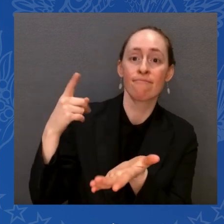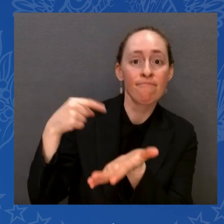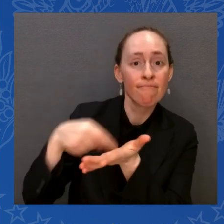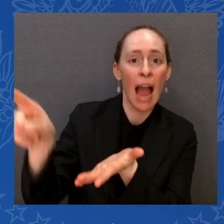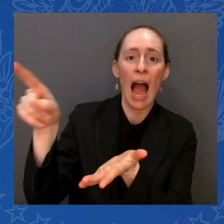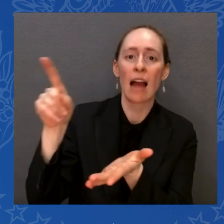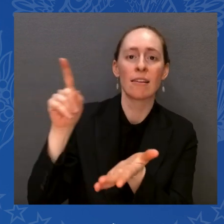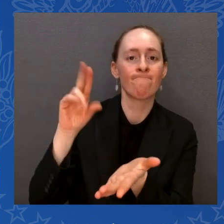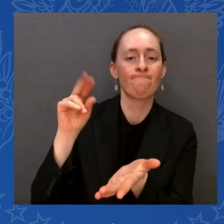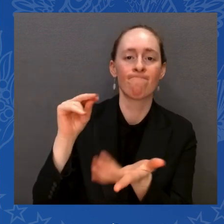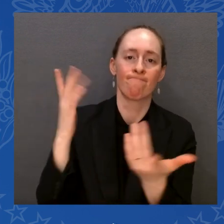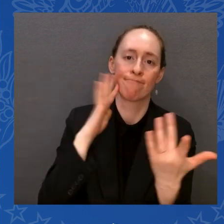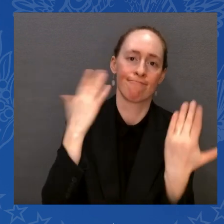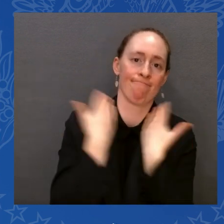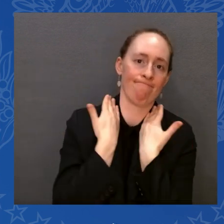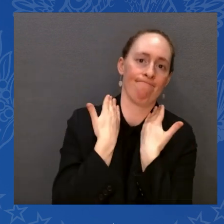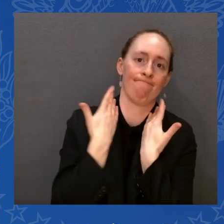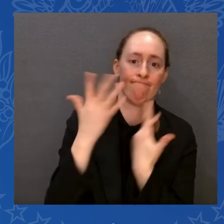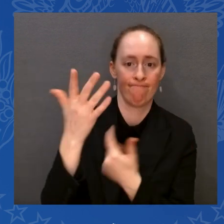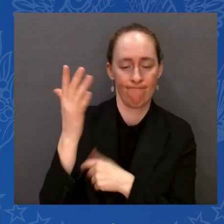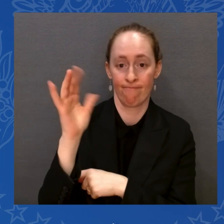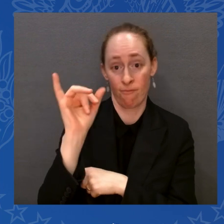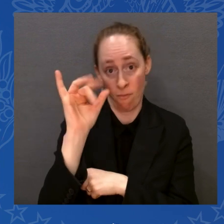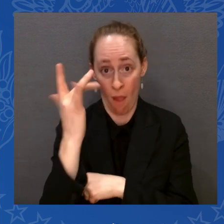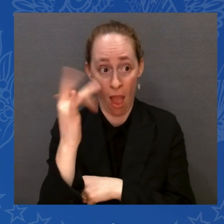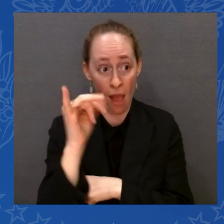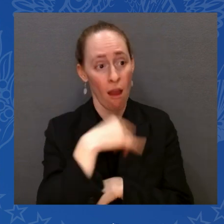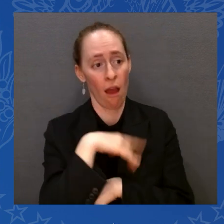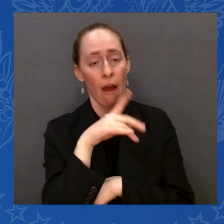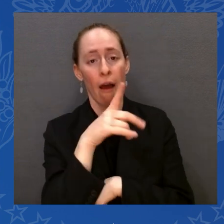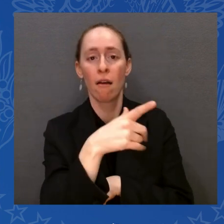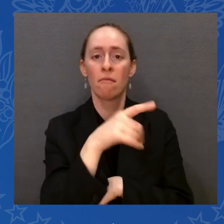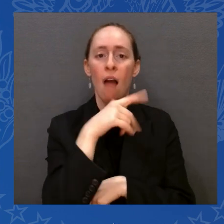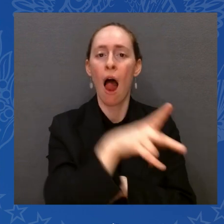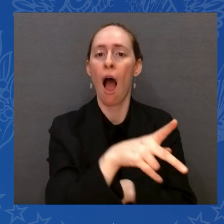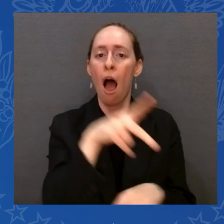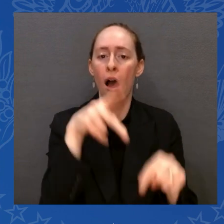Democrats have never, ever done that, by the way. Now, let's talk about what our national debt is.